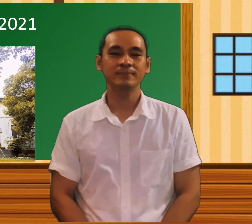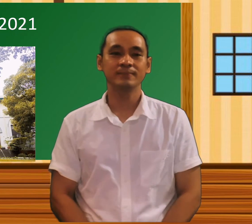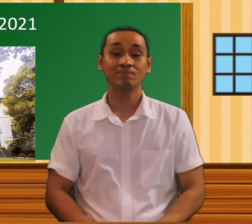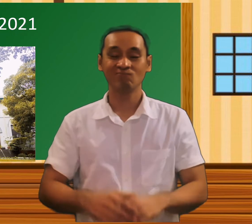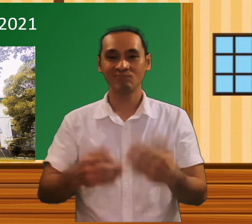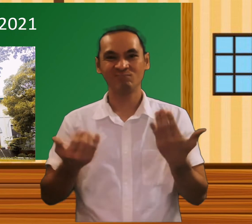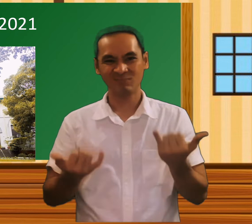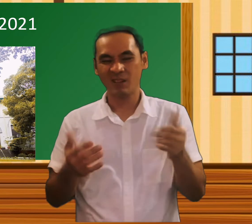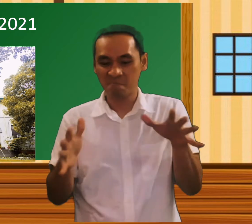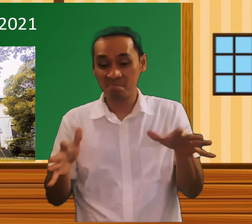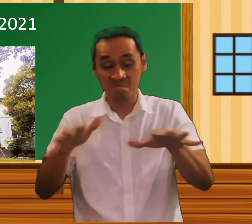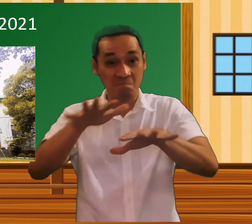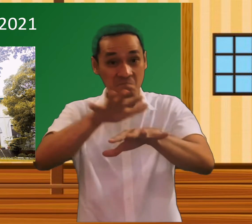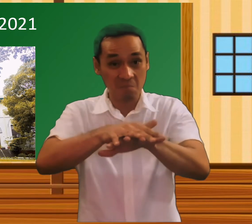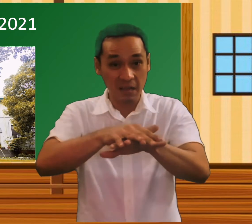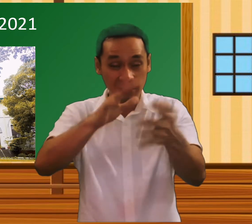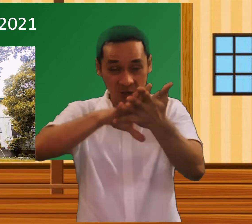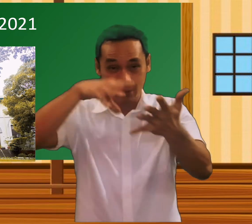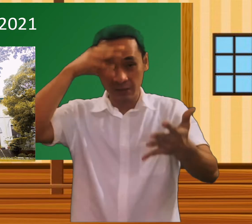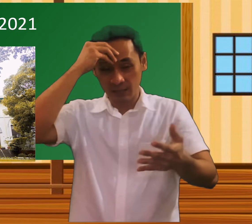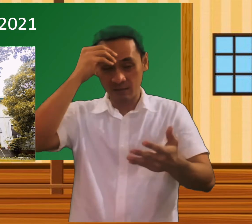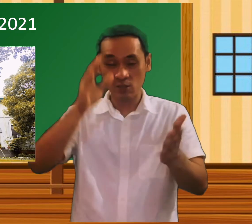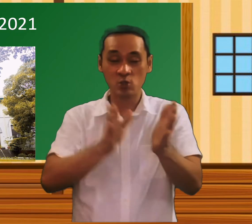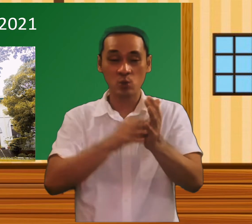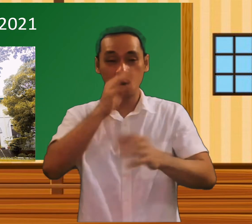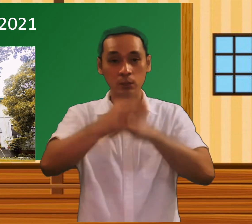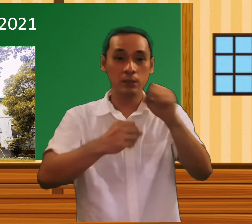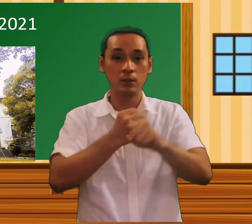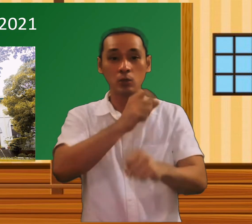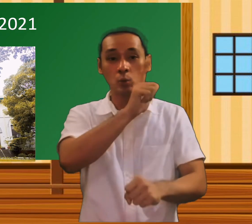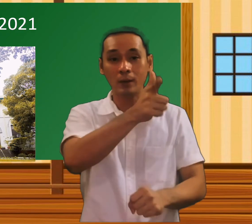the blended learning in school year 2020 to 2021